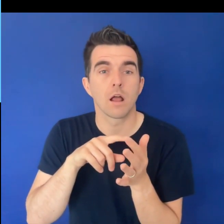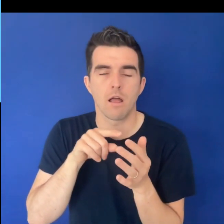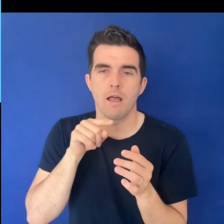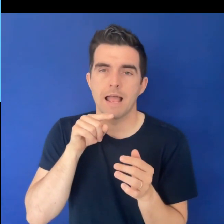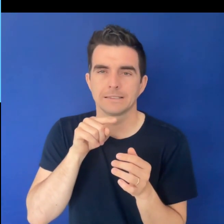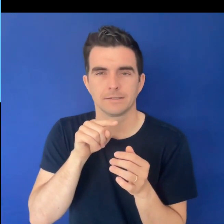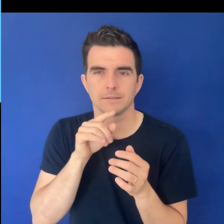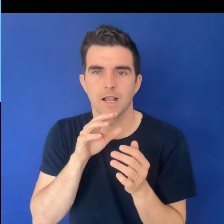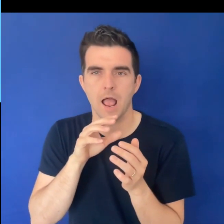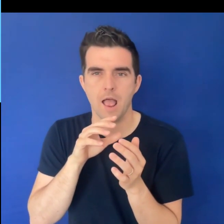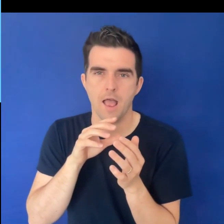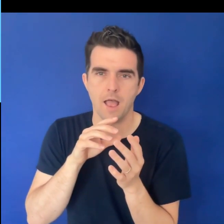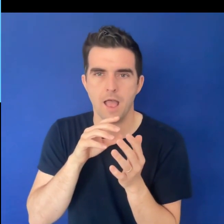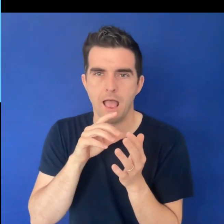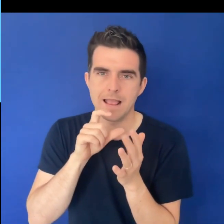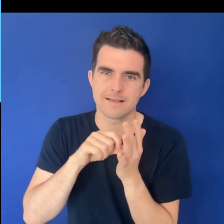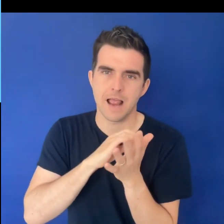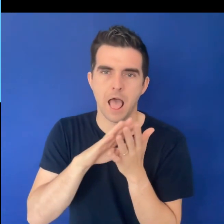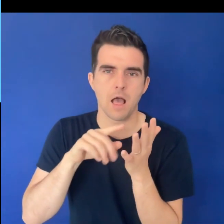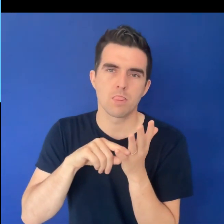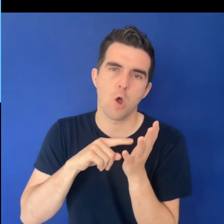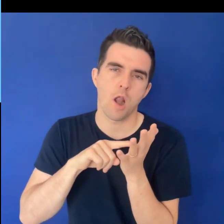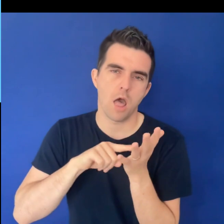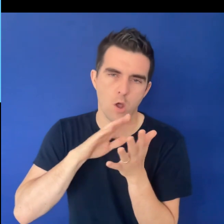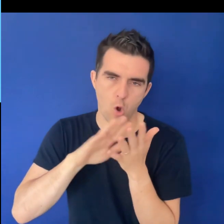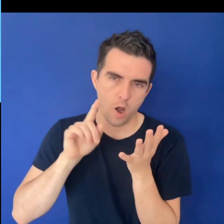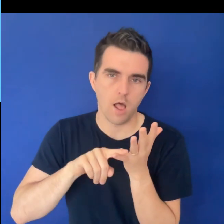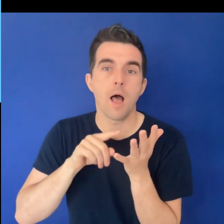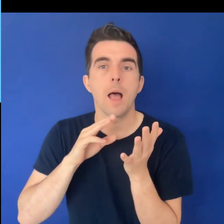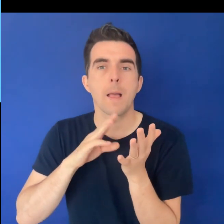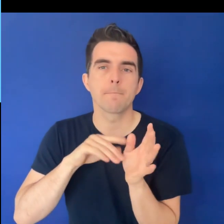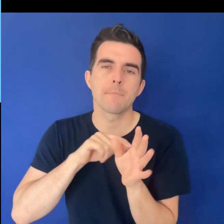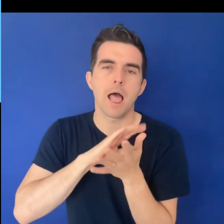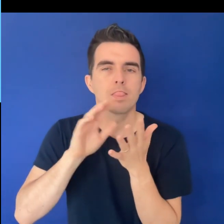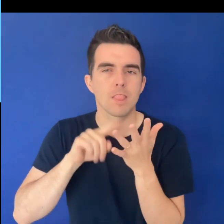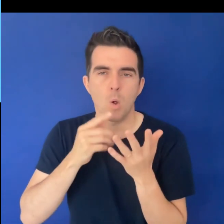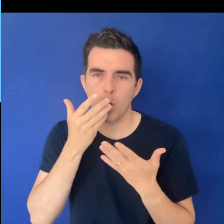the apocalyptic lens of the Y2K crisis and 90s internet culture.